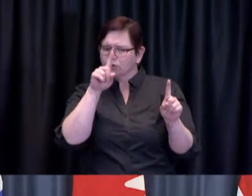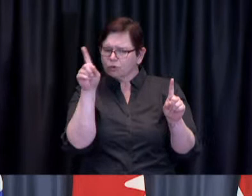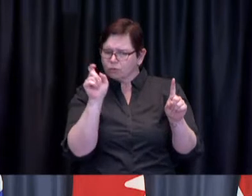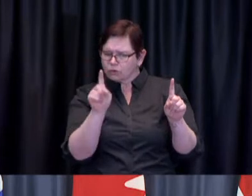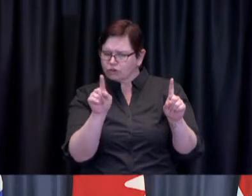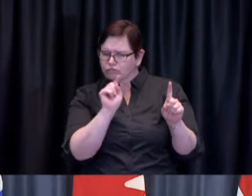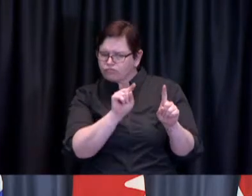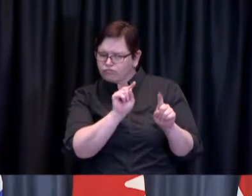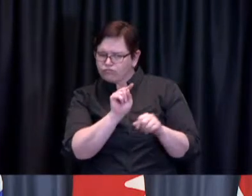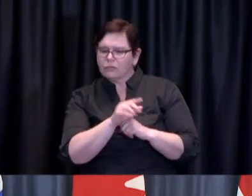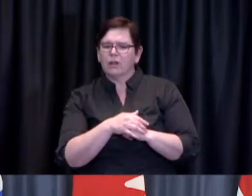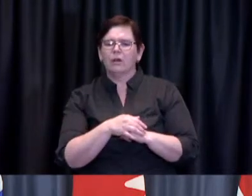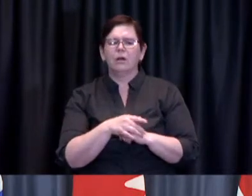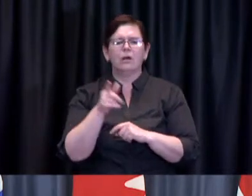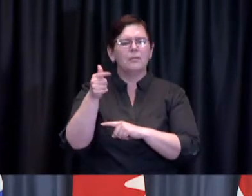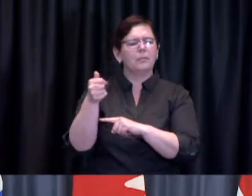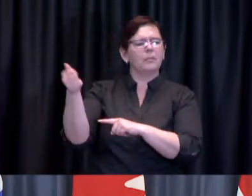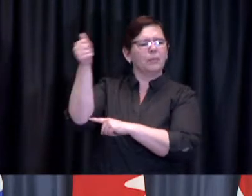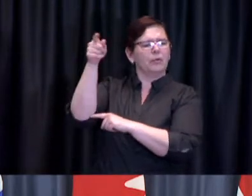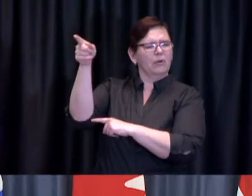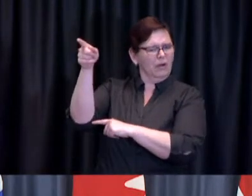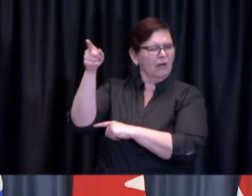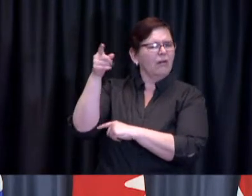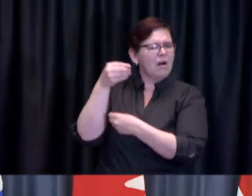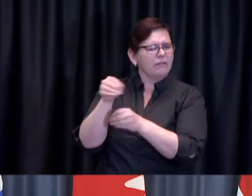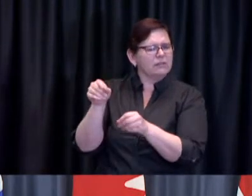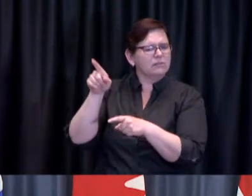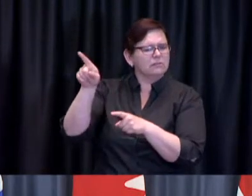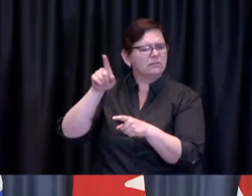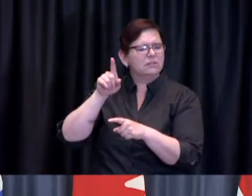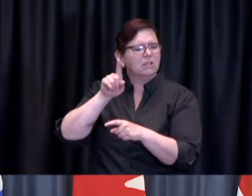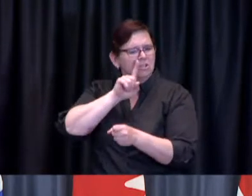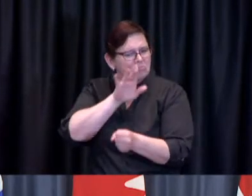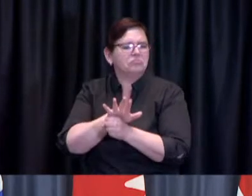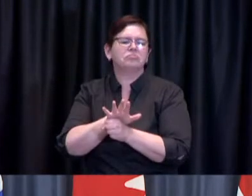office confirming yesterday that they're not going to go back into a colour-coded